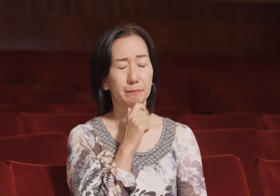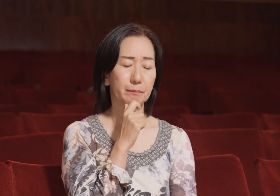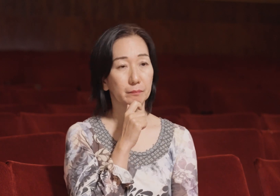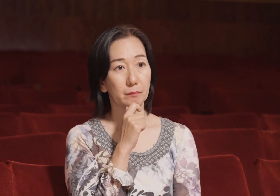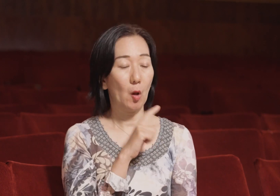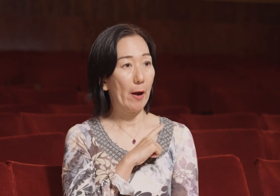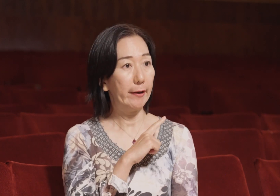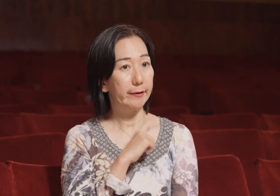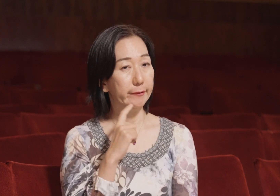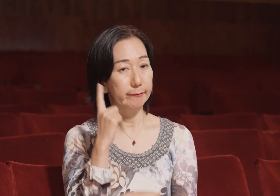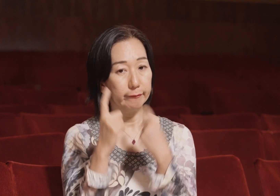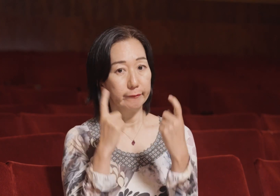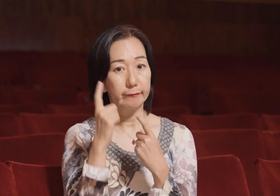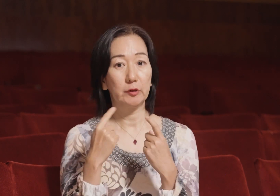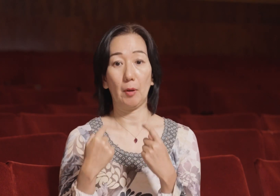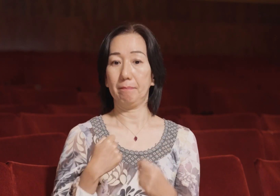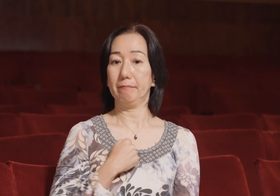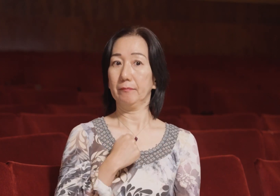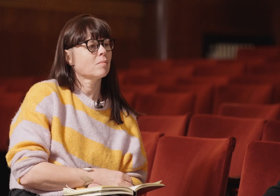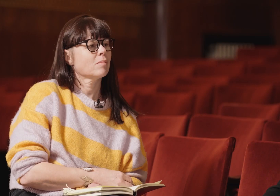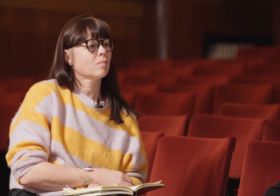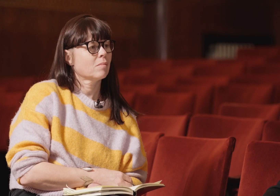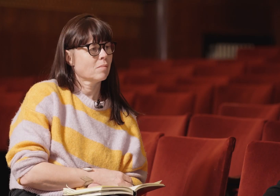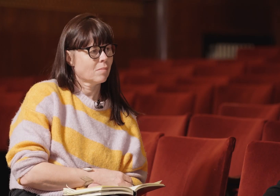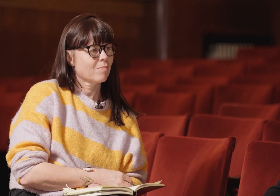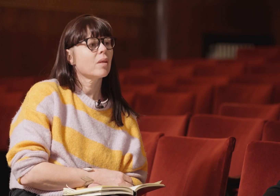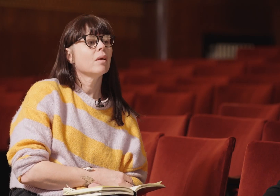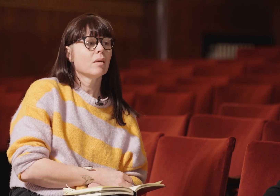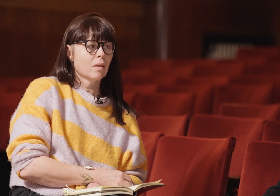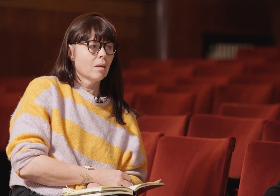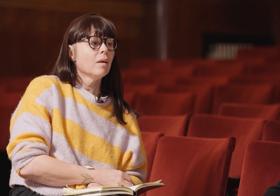and I found it difficult to show the deaf elements of my art.